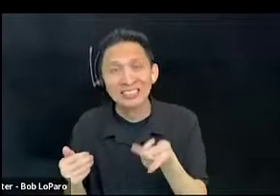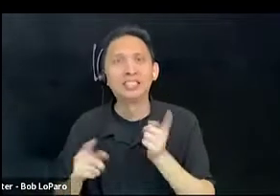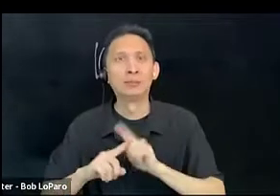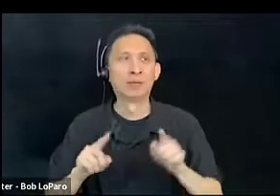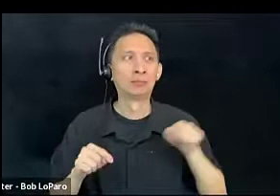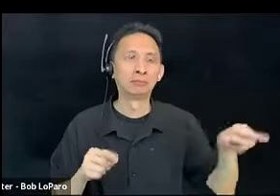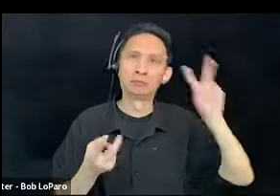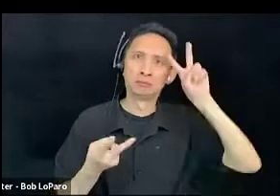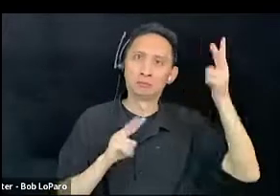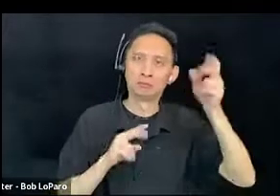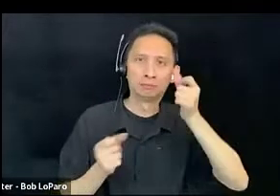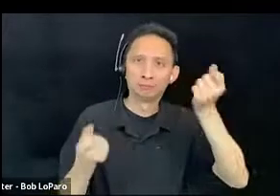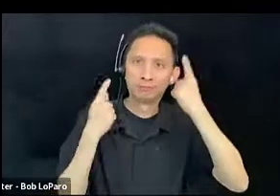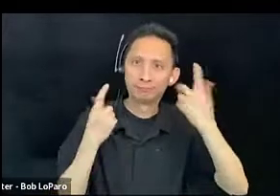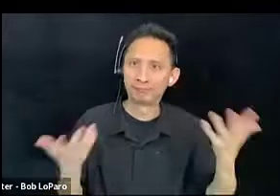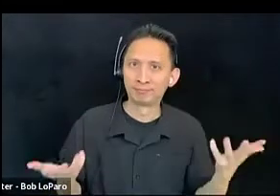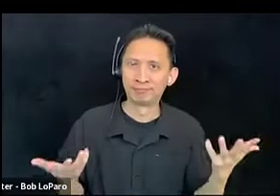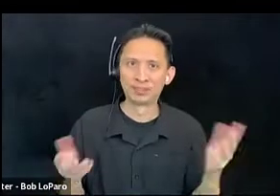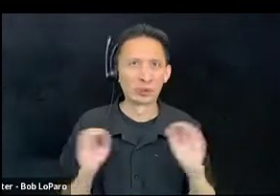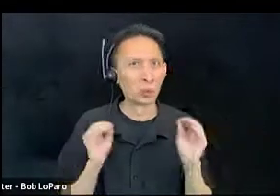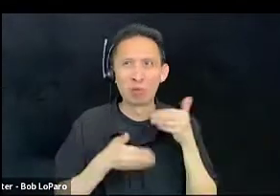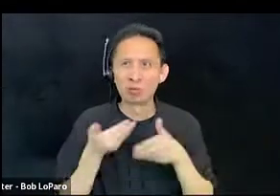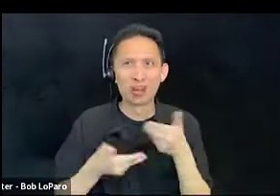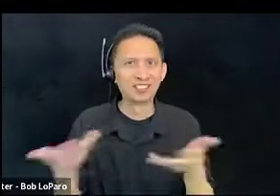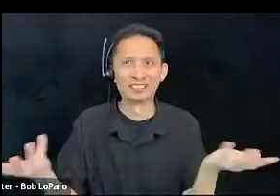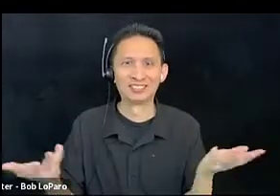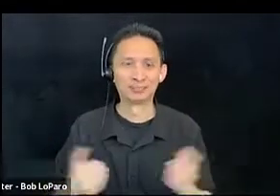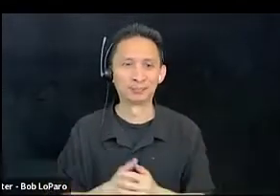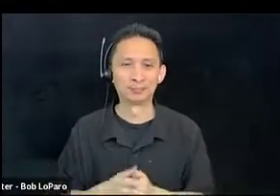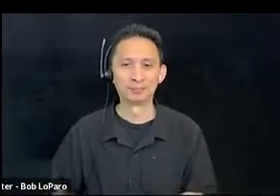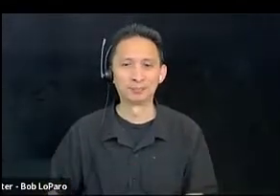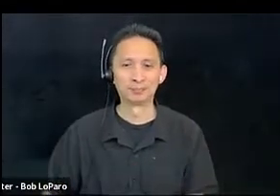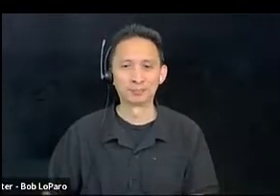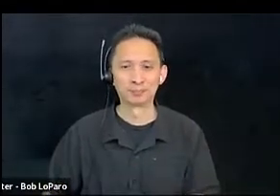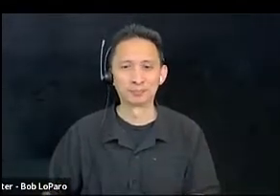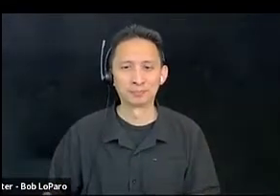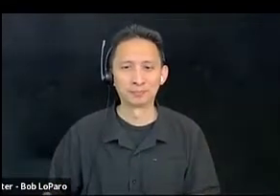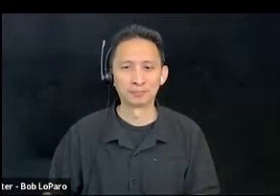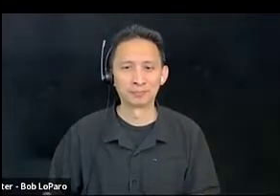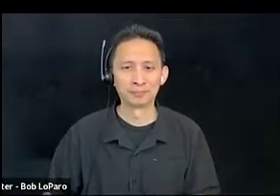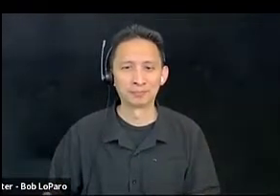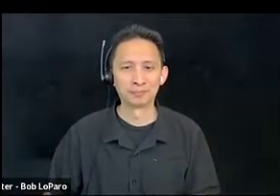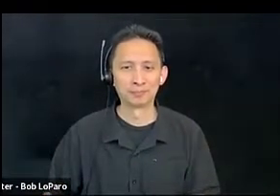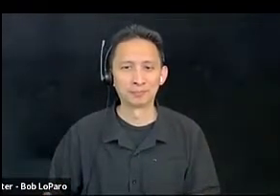Okay. So, I'm not gonna spend very much time on early symbolic